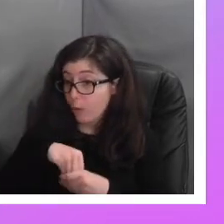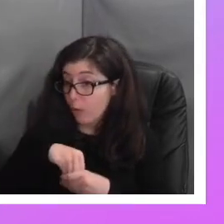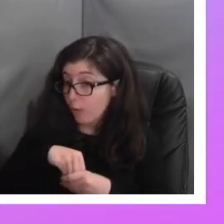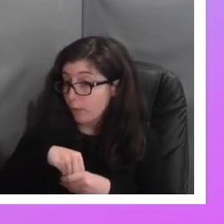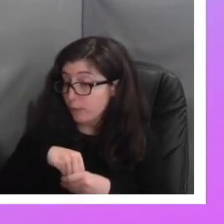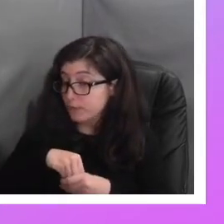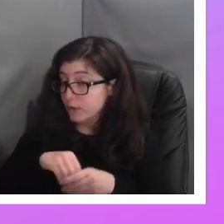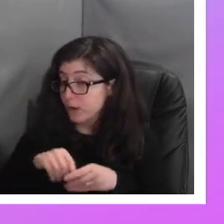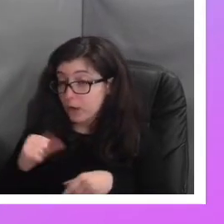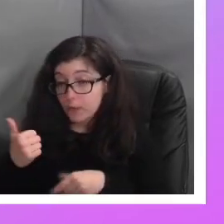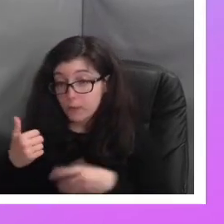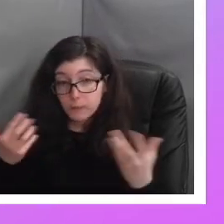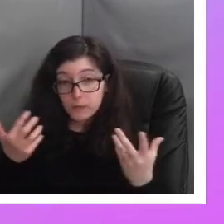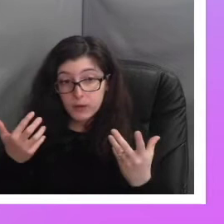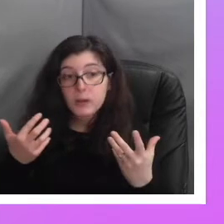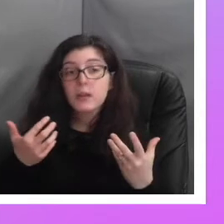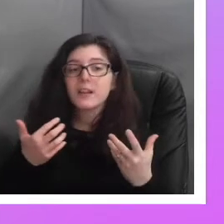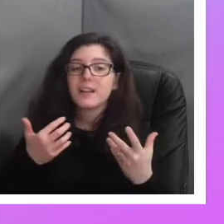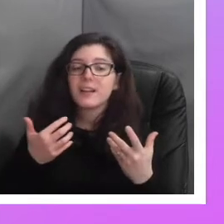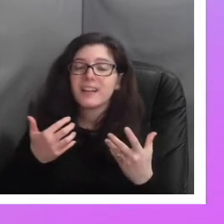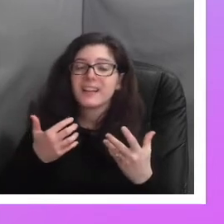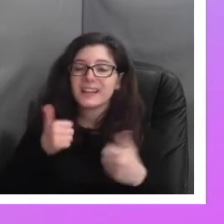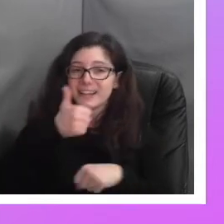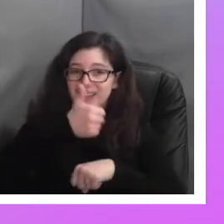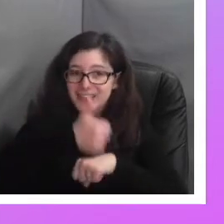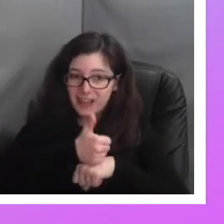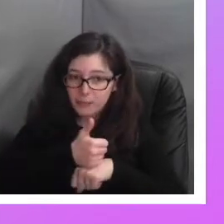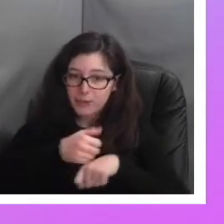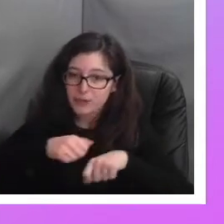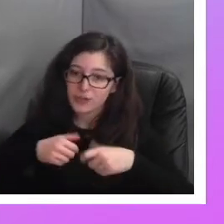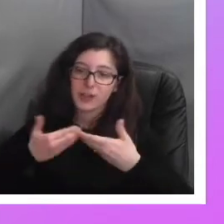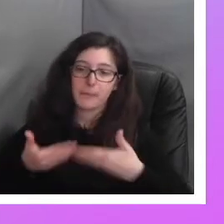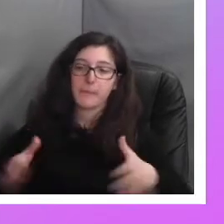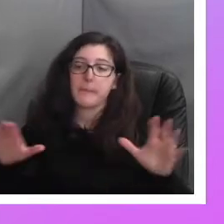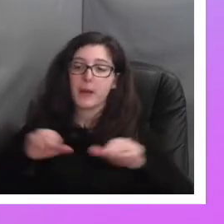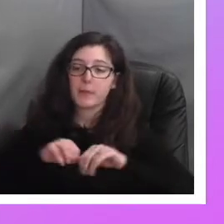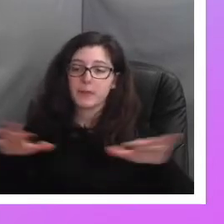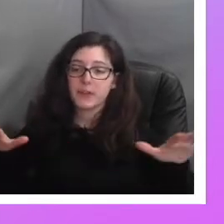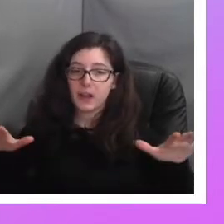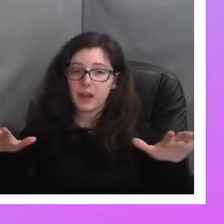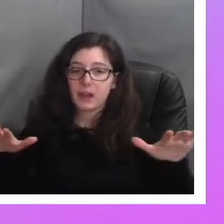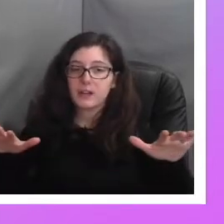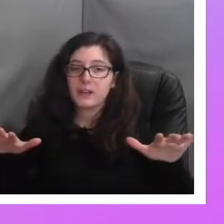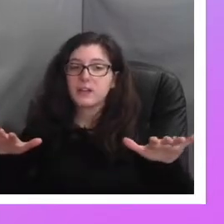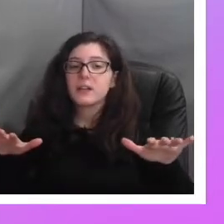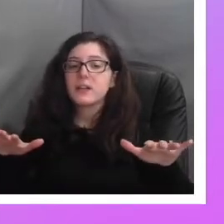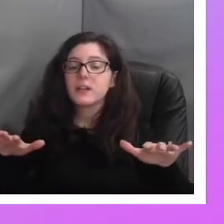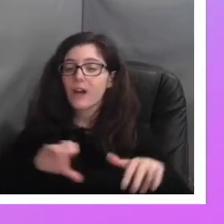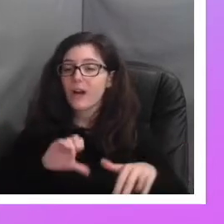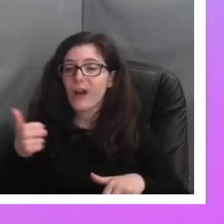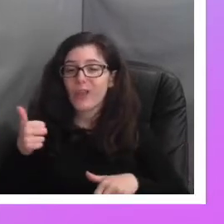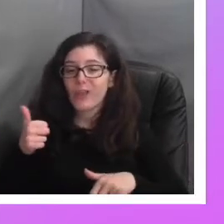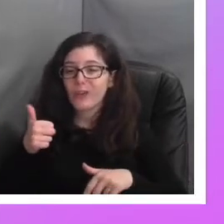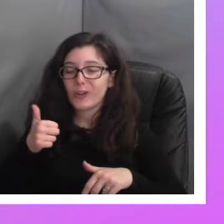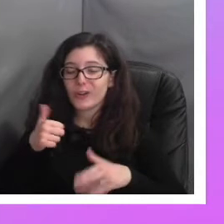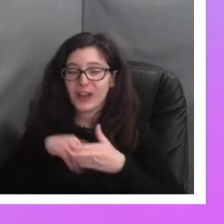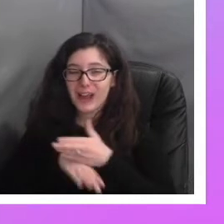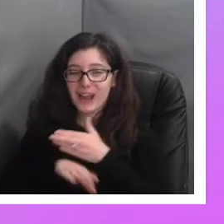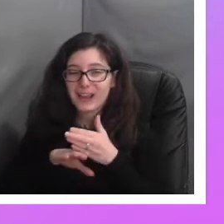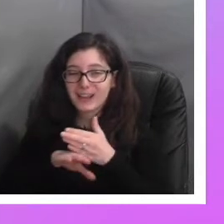is establishing and publicizing how you're going to provide alternative access during remediation.